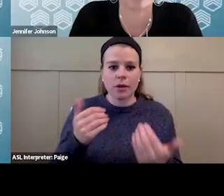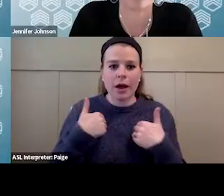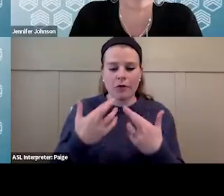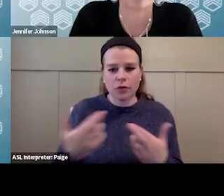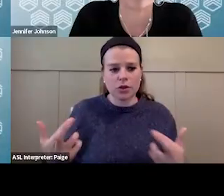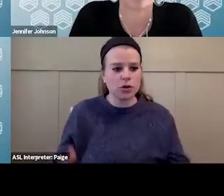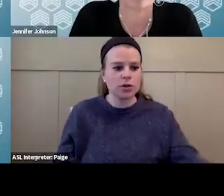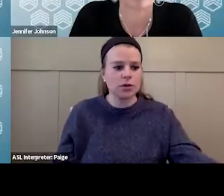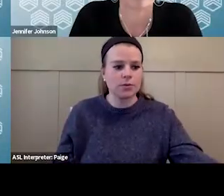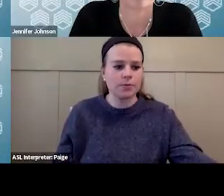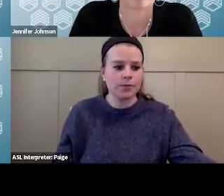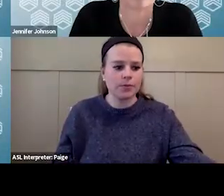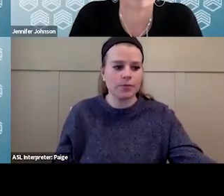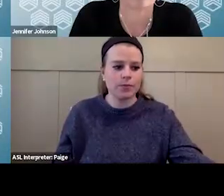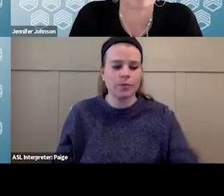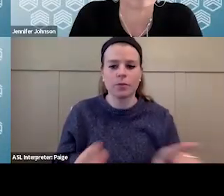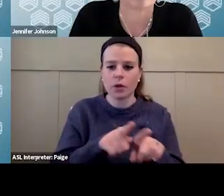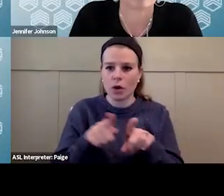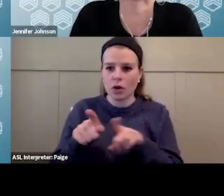And, and also if there are trained peers in the peer support